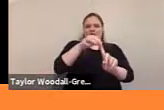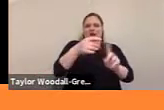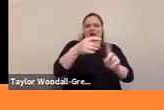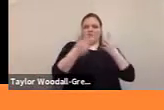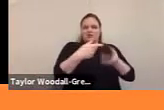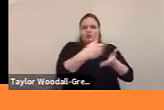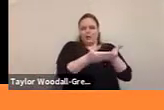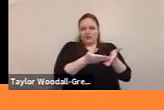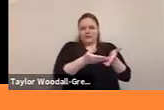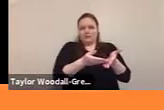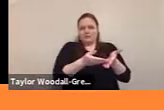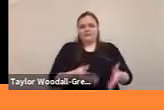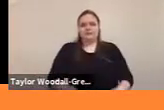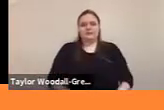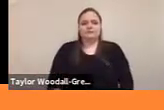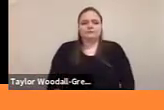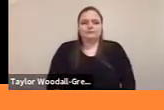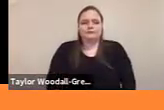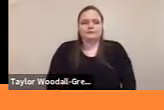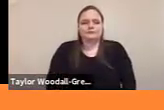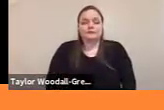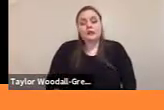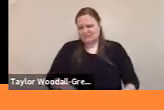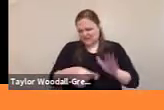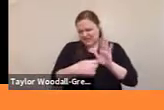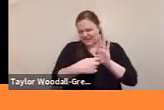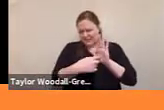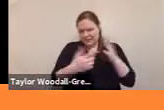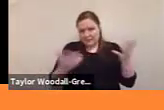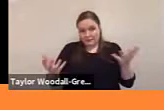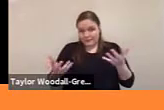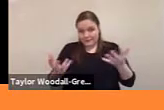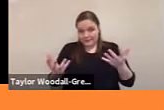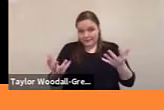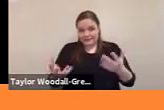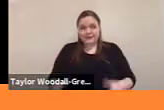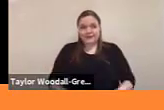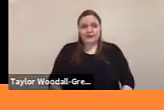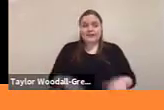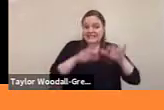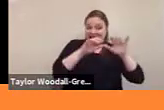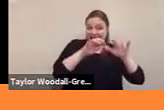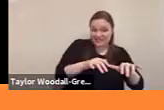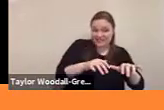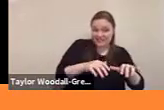Some examples of those would be text-so headings and body text.